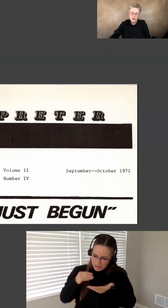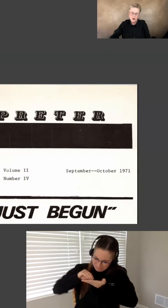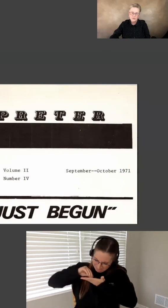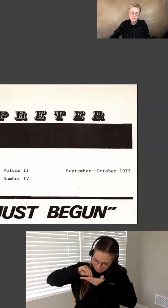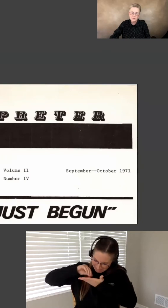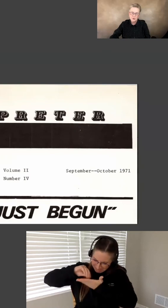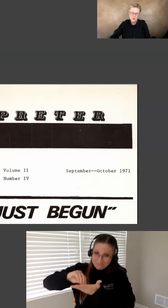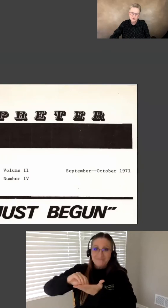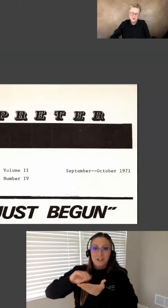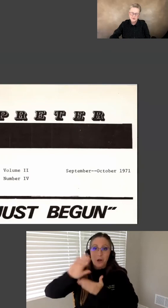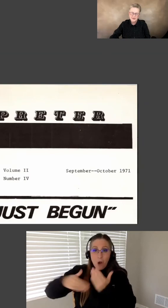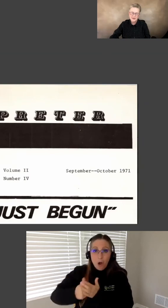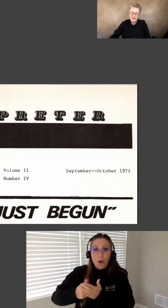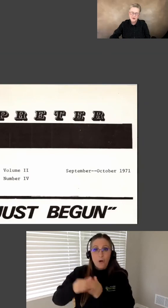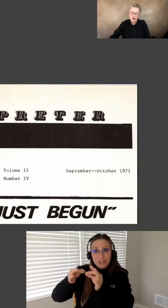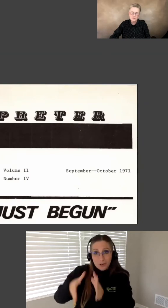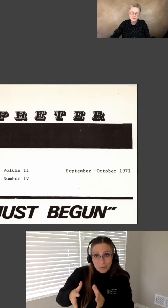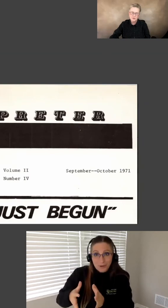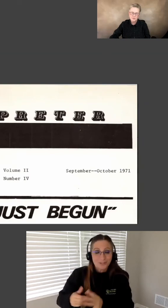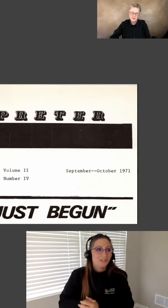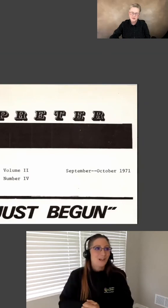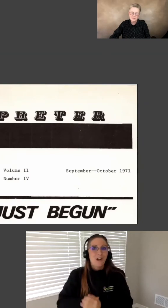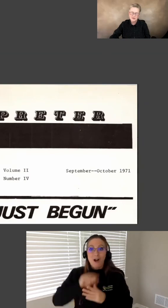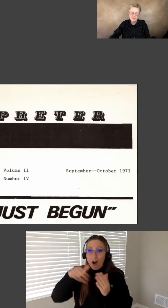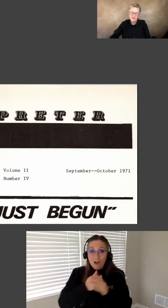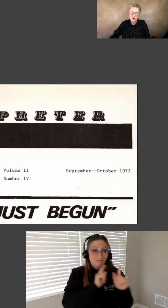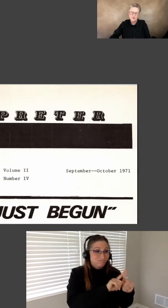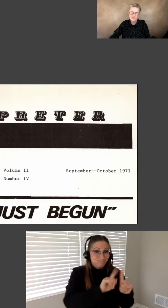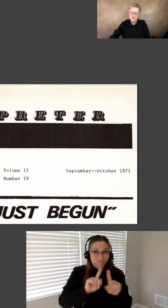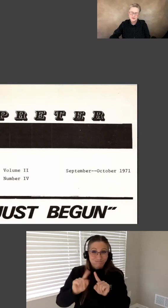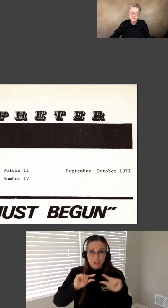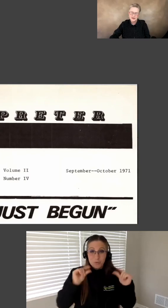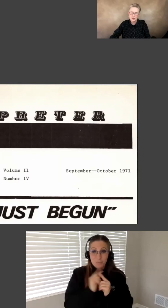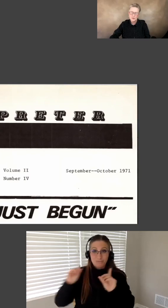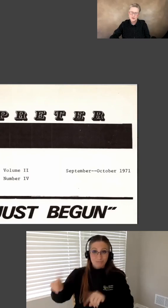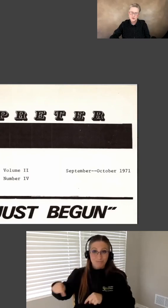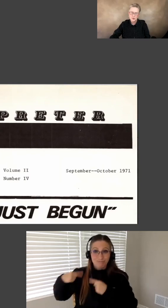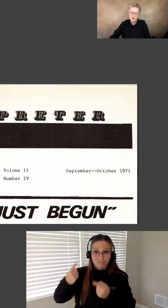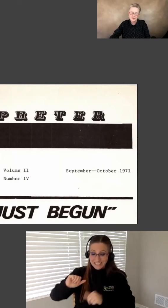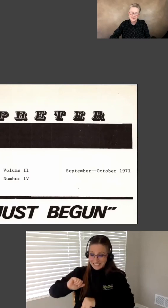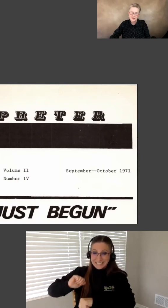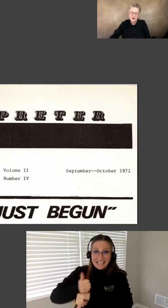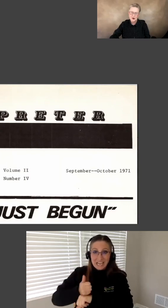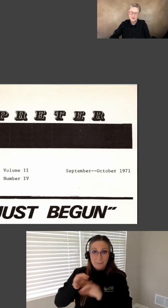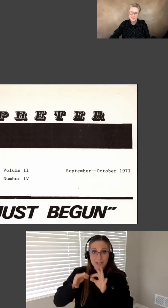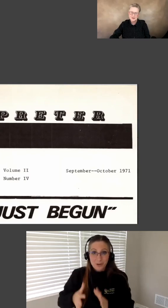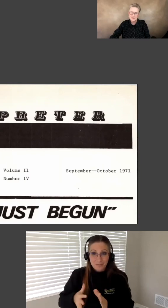of the interpreters and all of the groups that have been involved in setting up interpreting